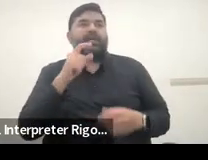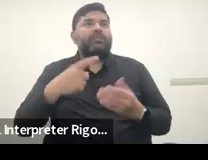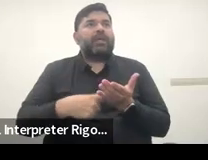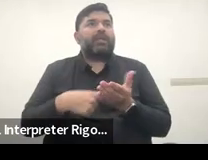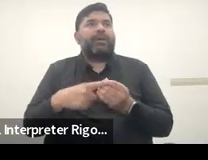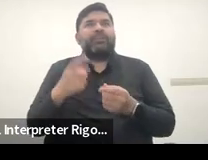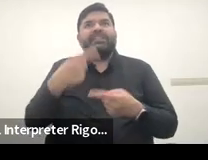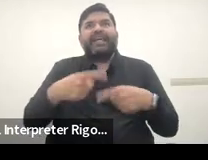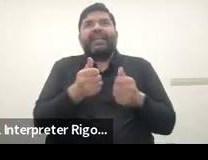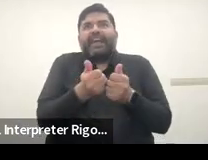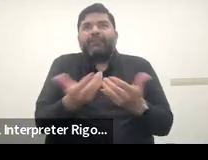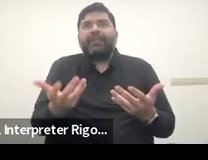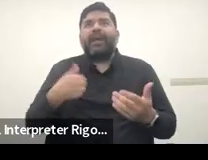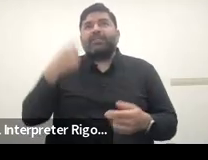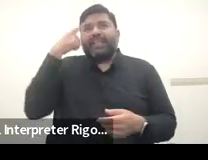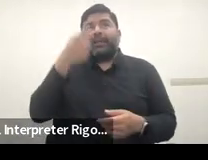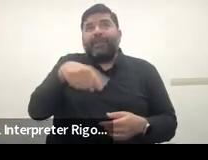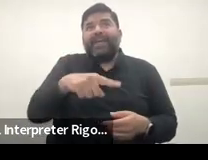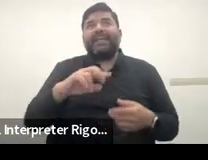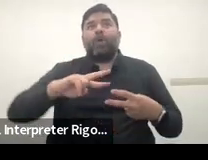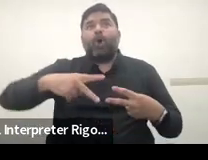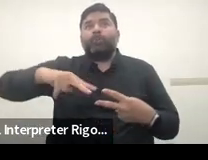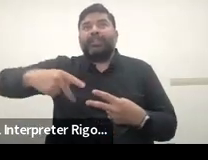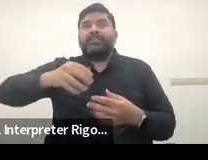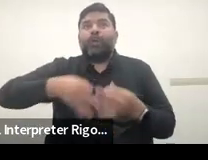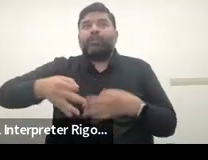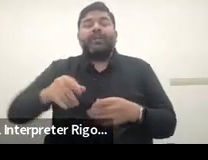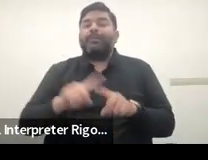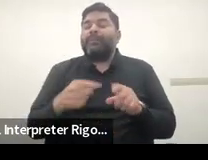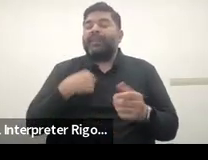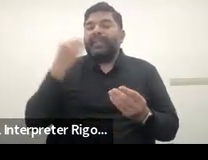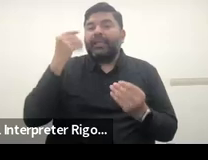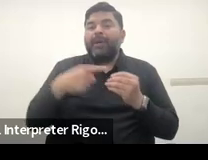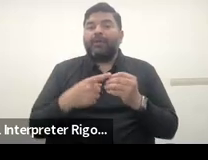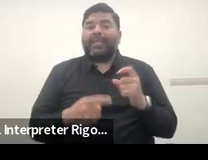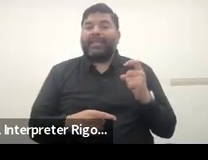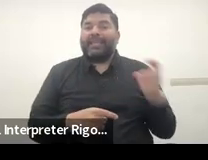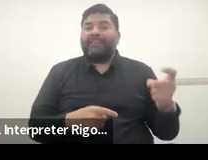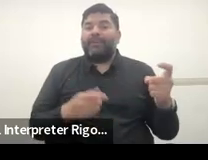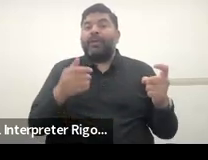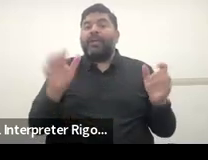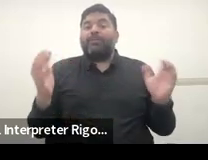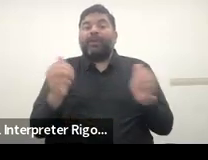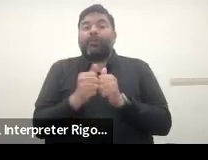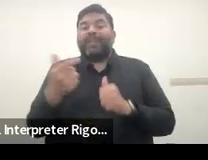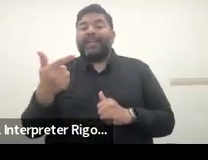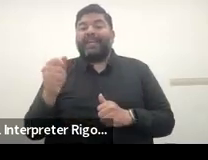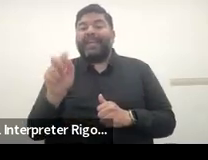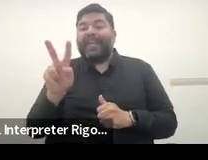being alternates I would just talk about "give" versus "gave", which I can't even tell. LEE: There's